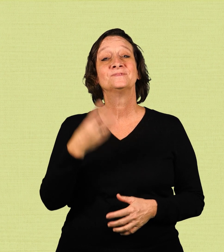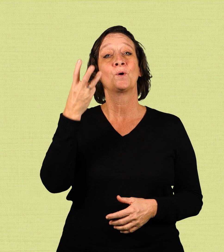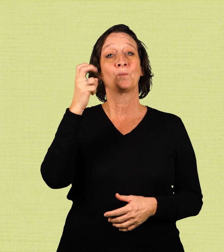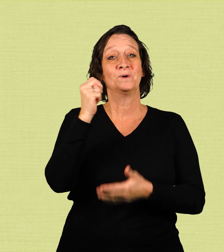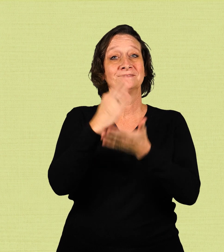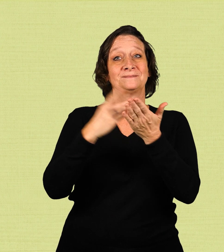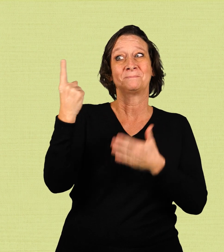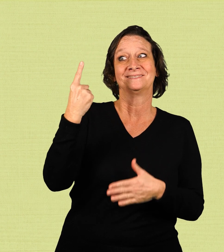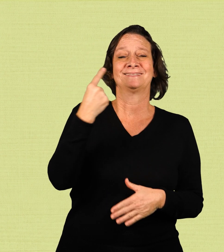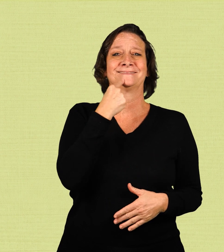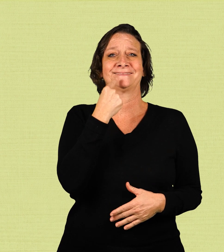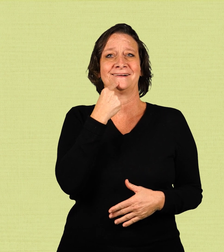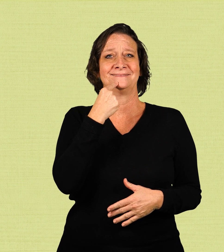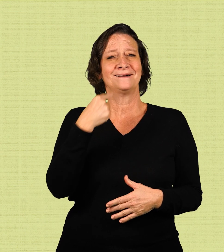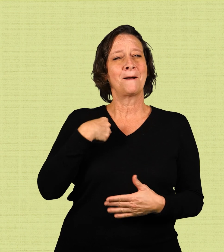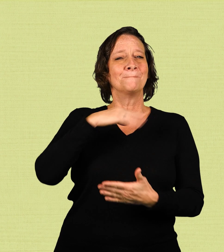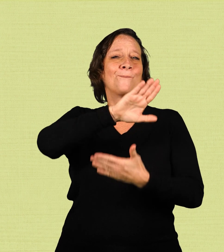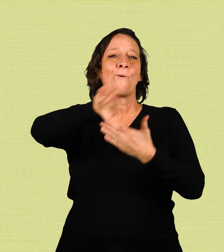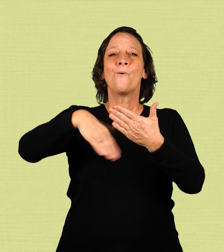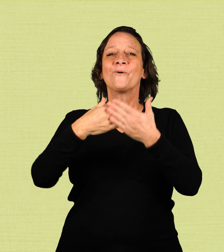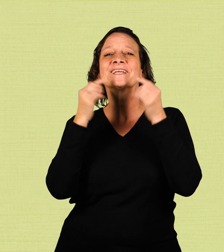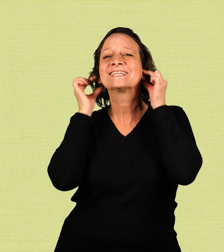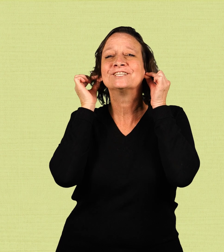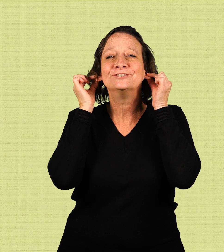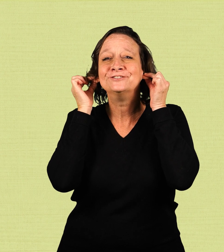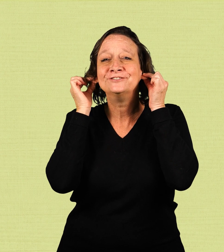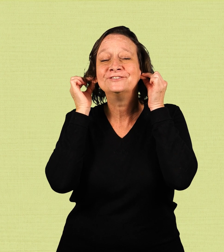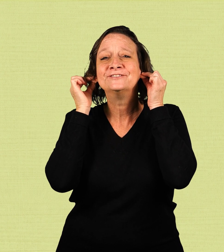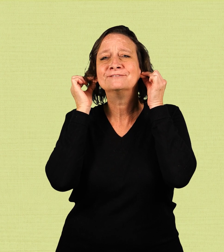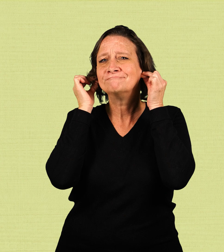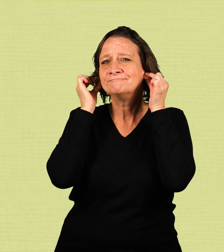When someone says, “I’m all ears,”